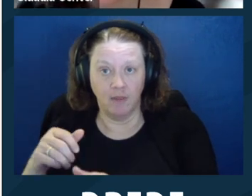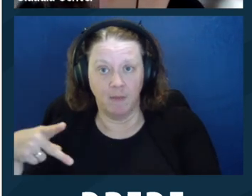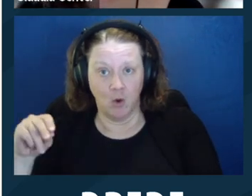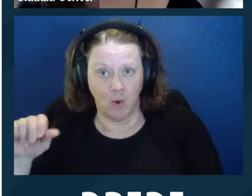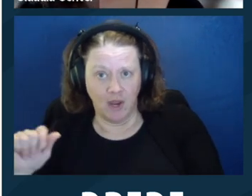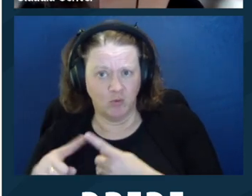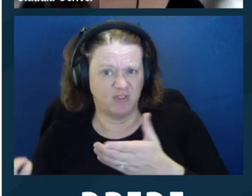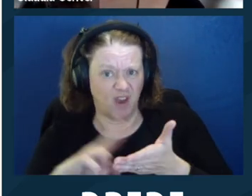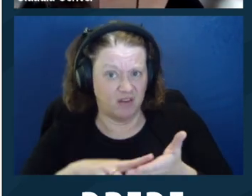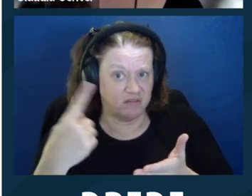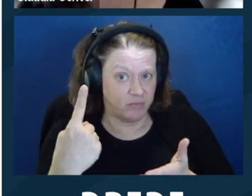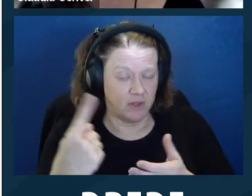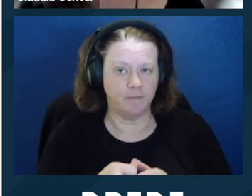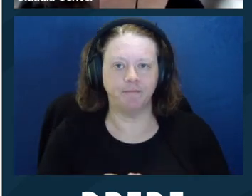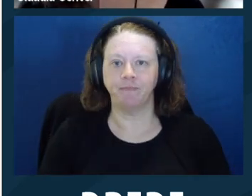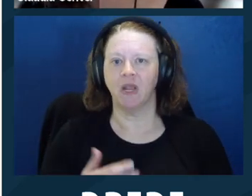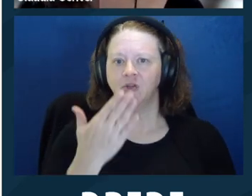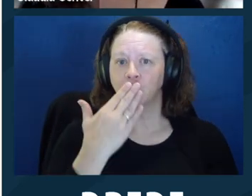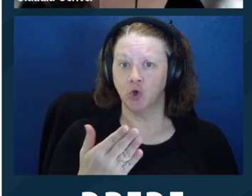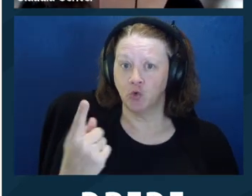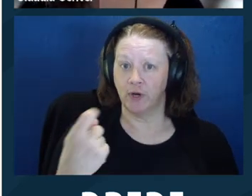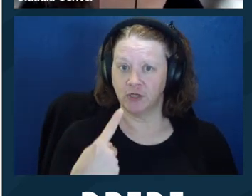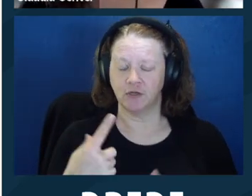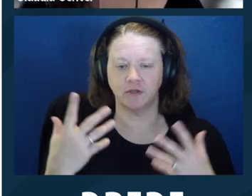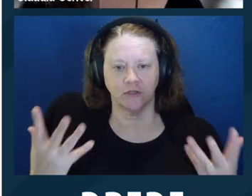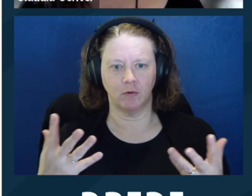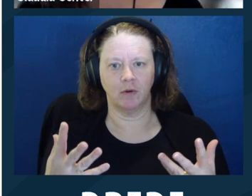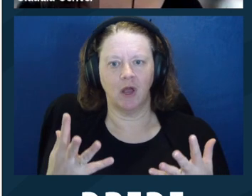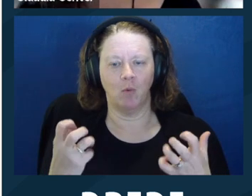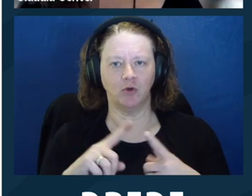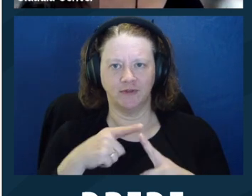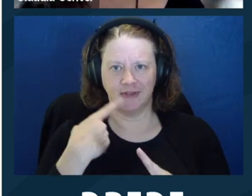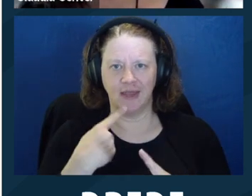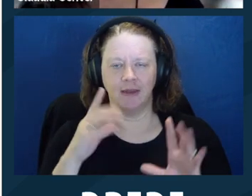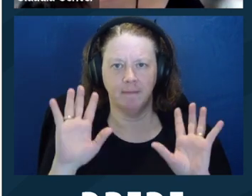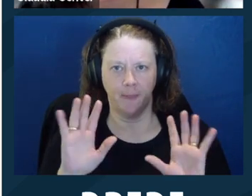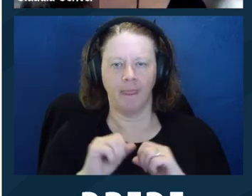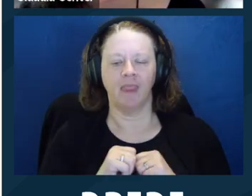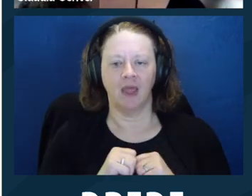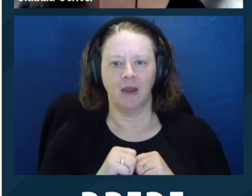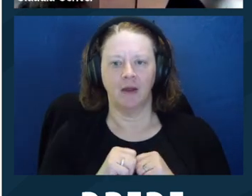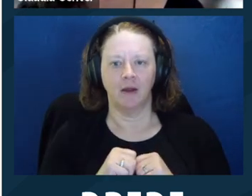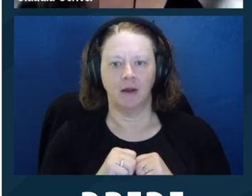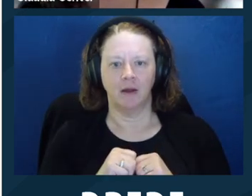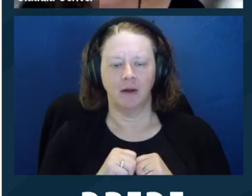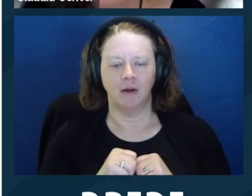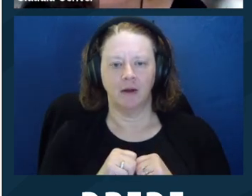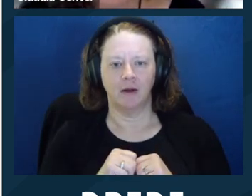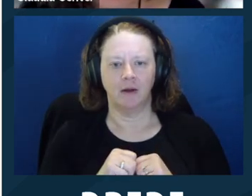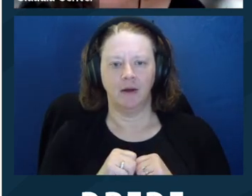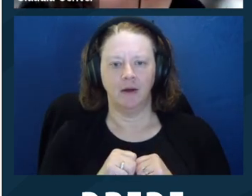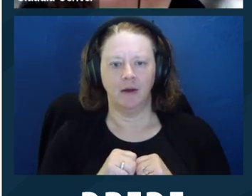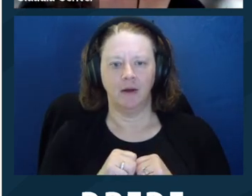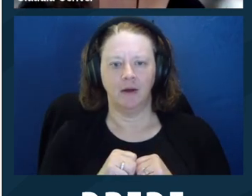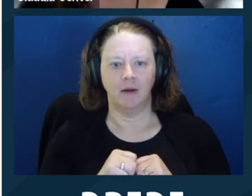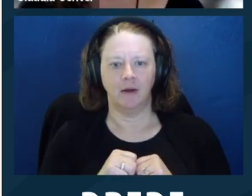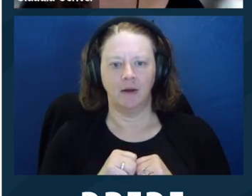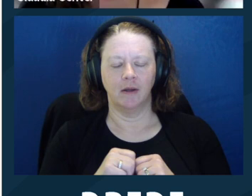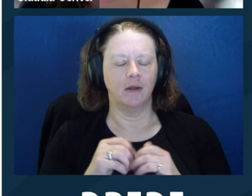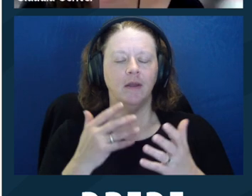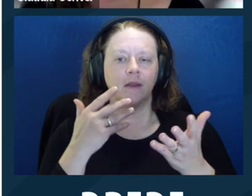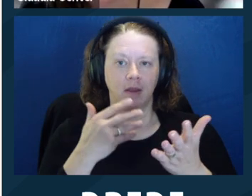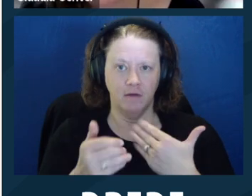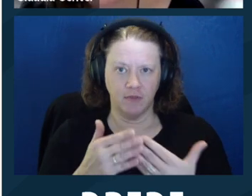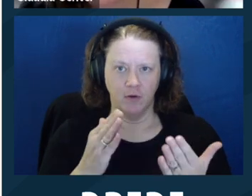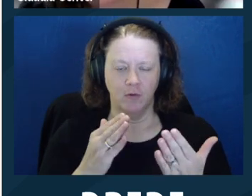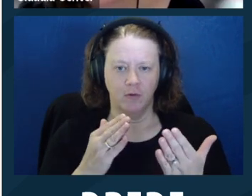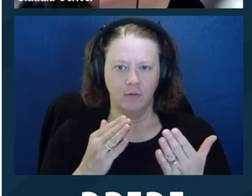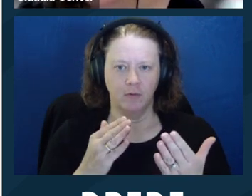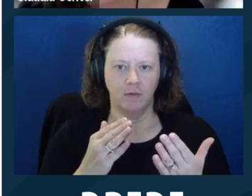saying that I, although I do ‑‑ or my practice has included seniors, that's not